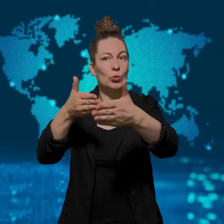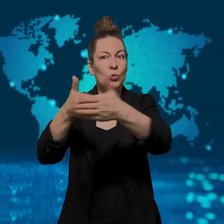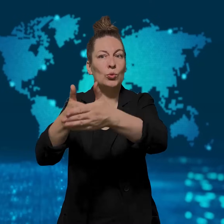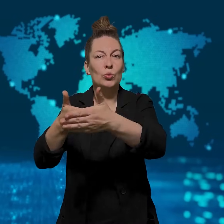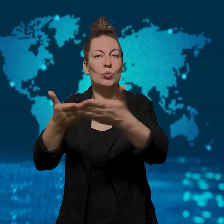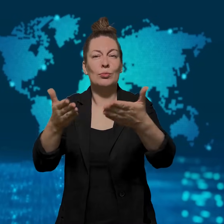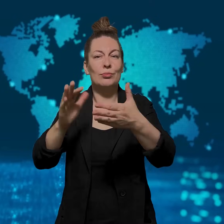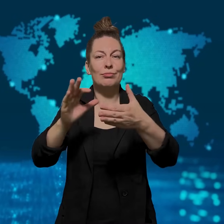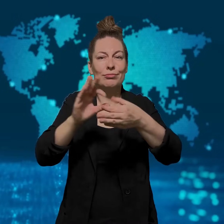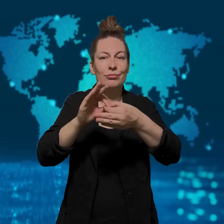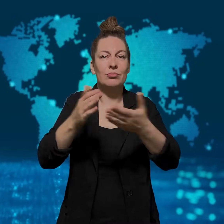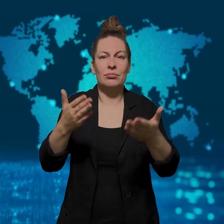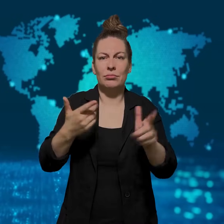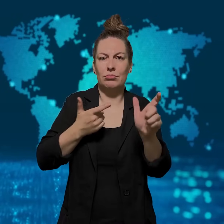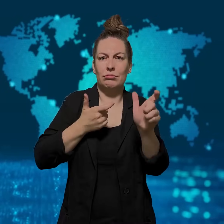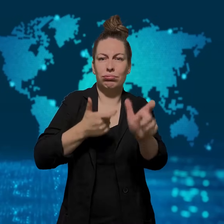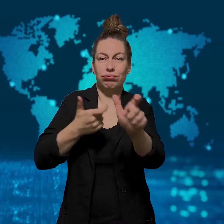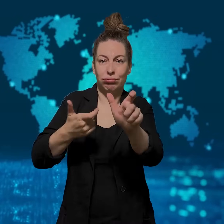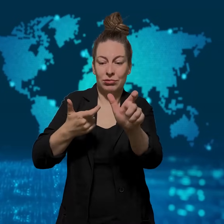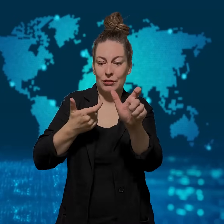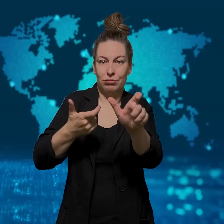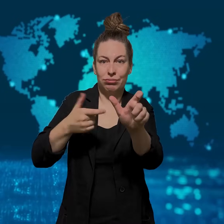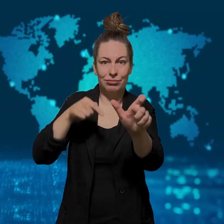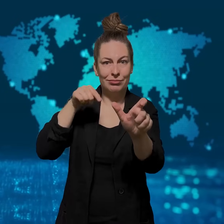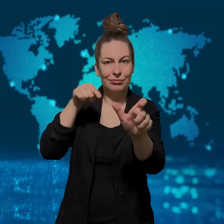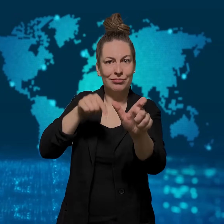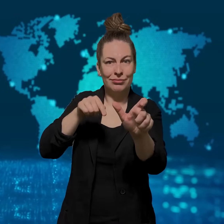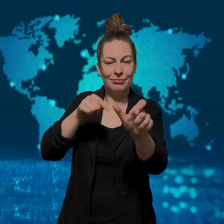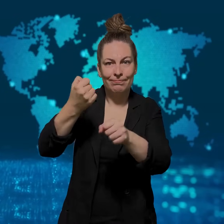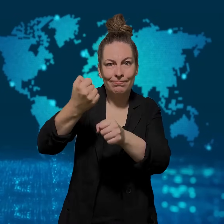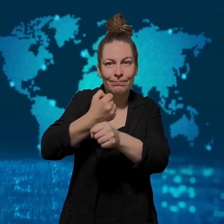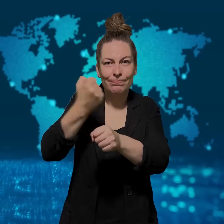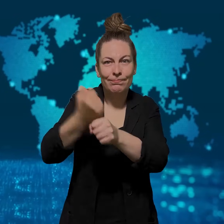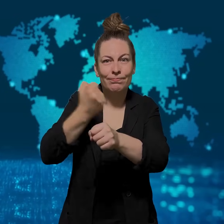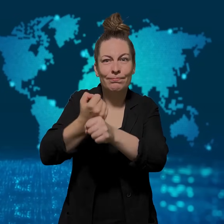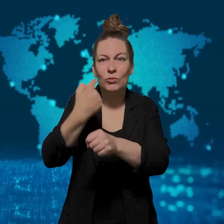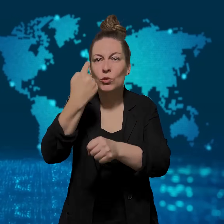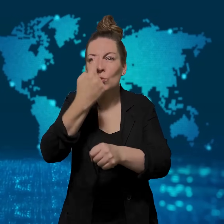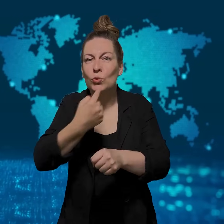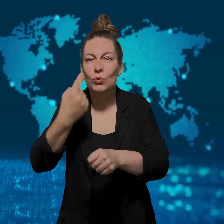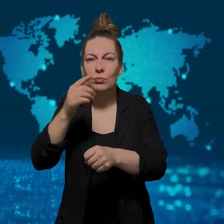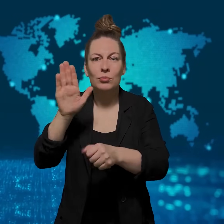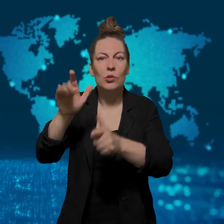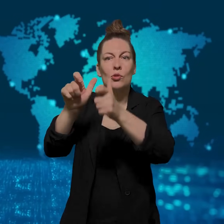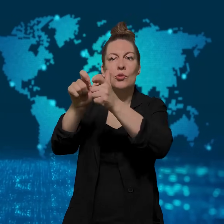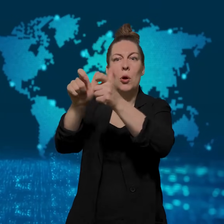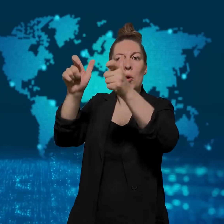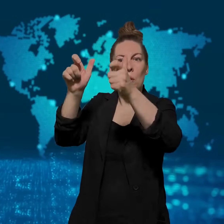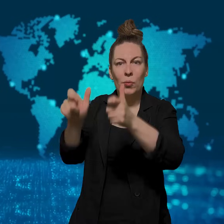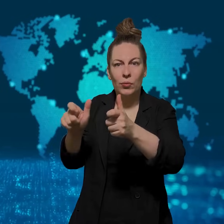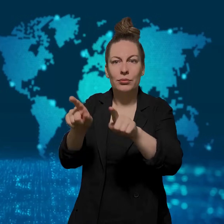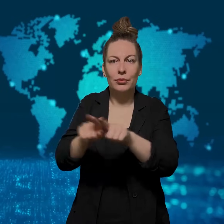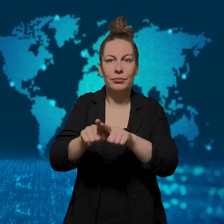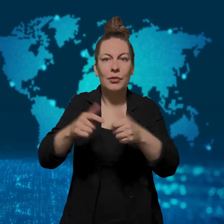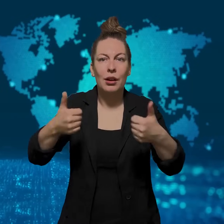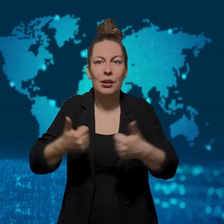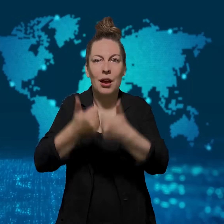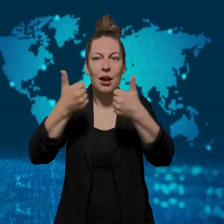The settlement will be paid from the city's insurance coverage.